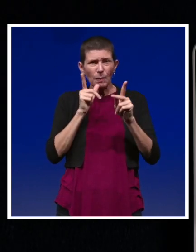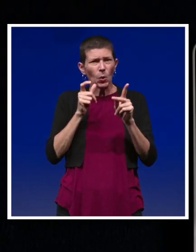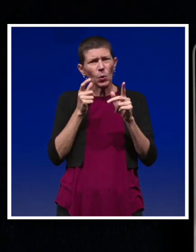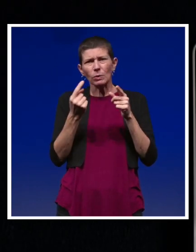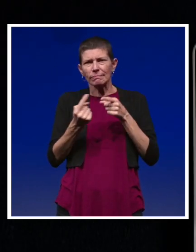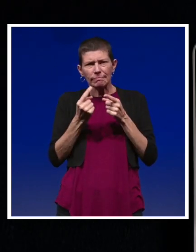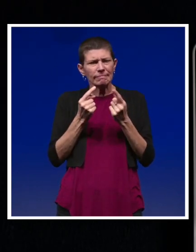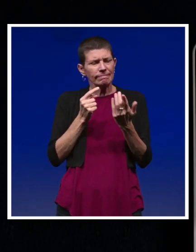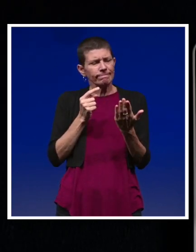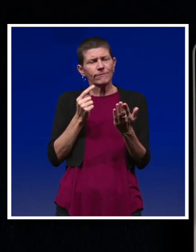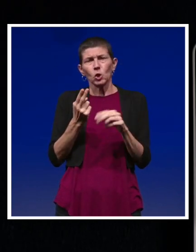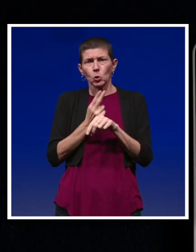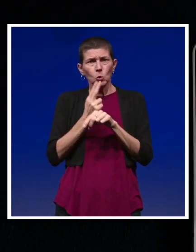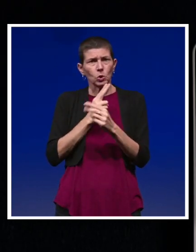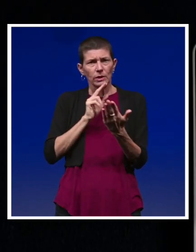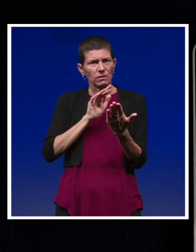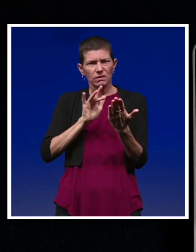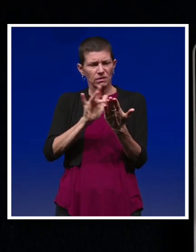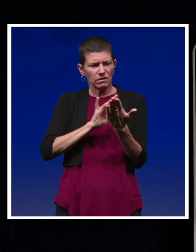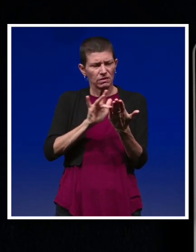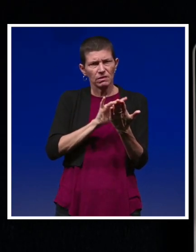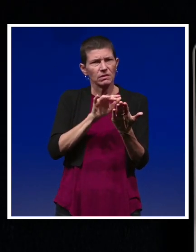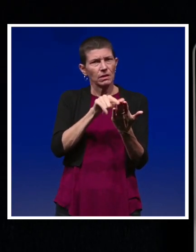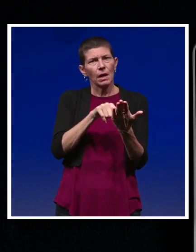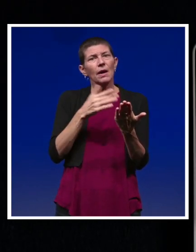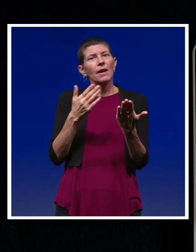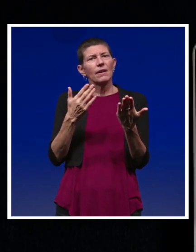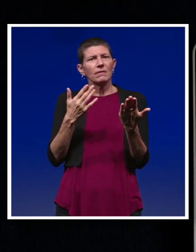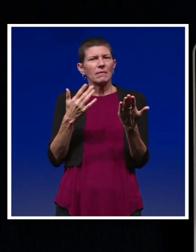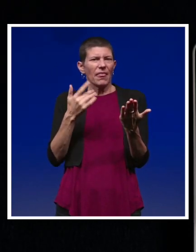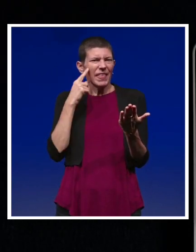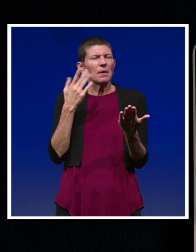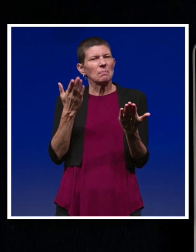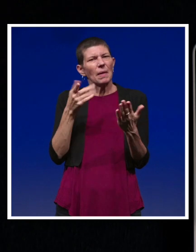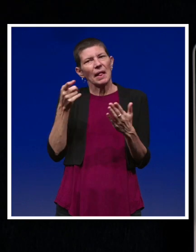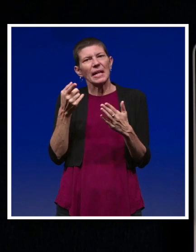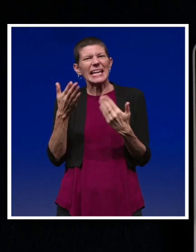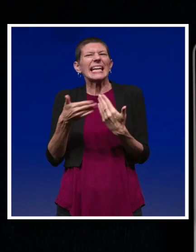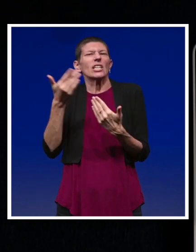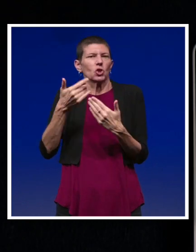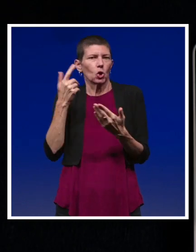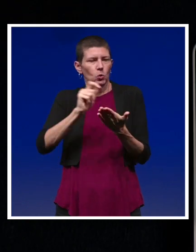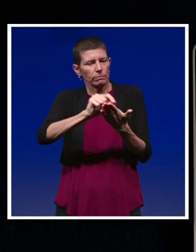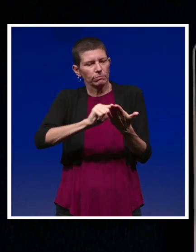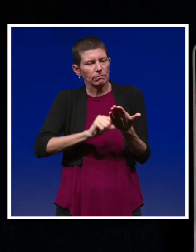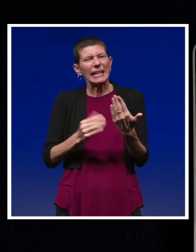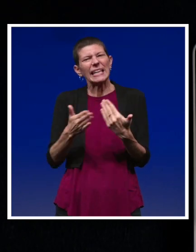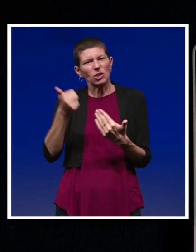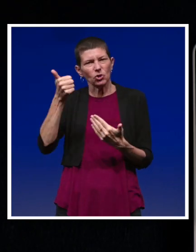Some people who have trouble interacting with the touch screen may find that it's easier to use this tool.